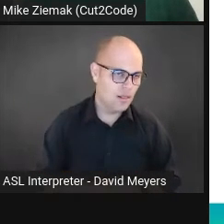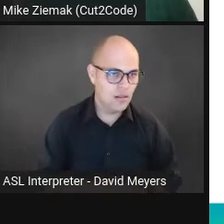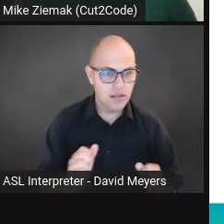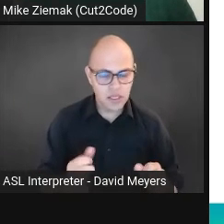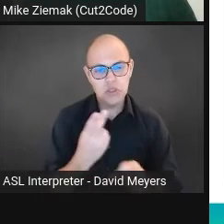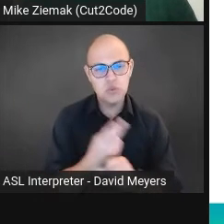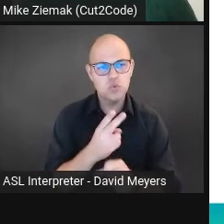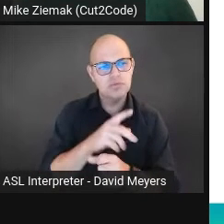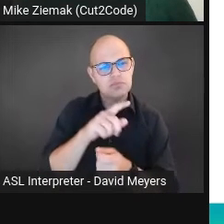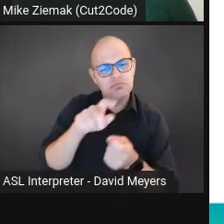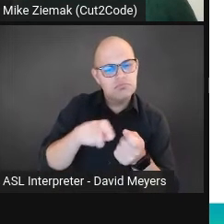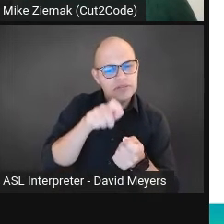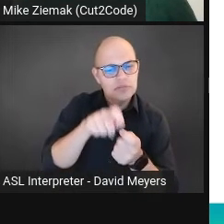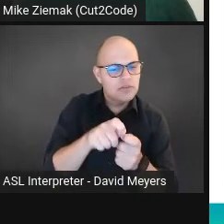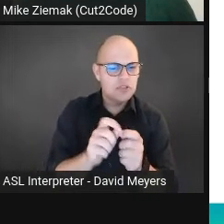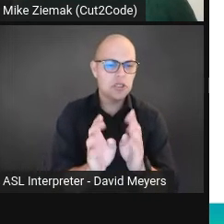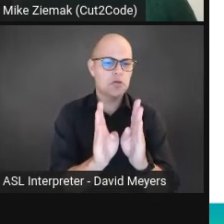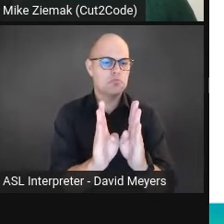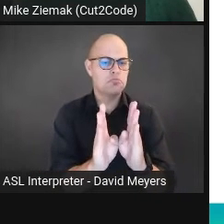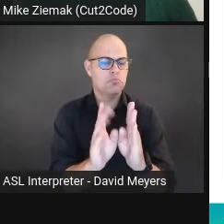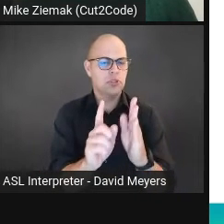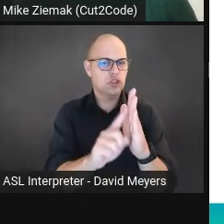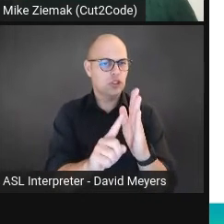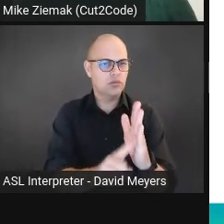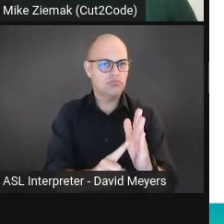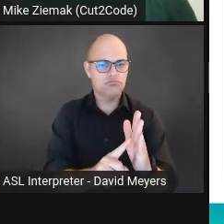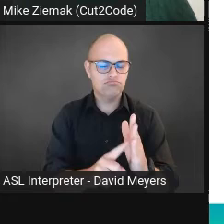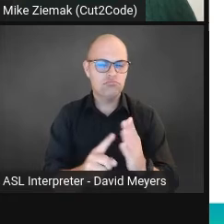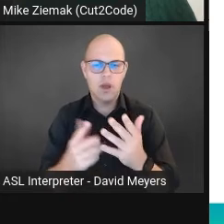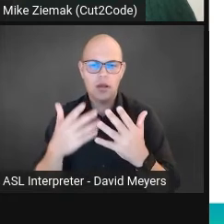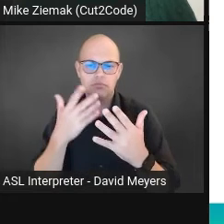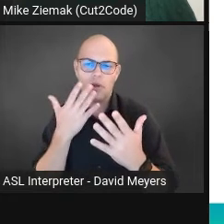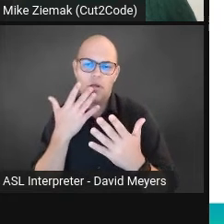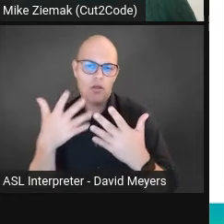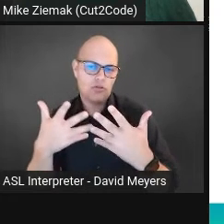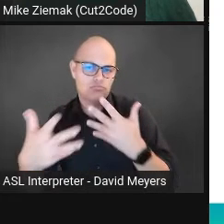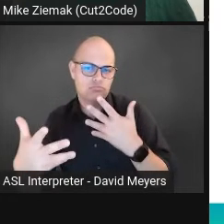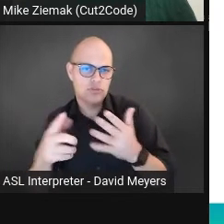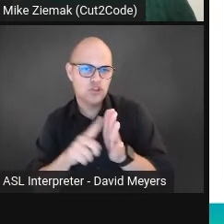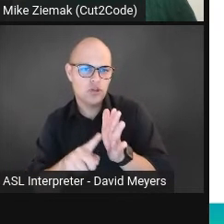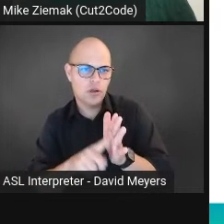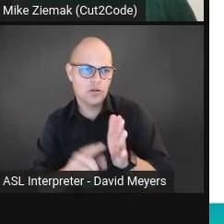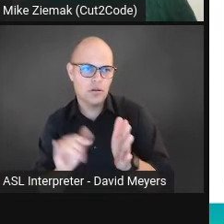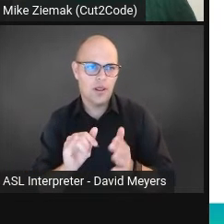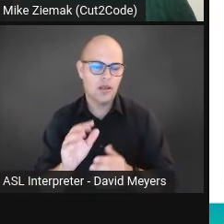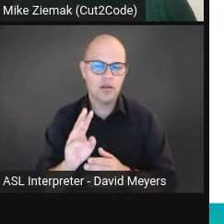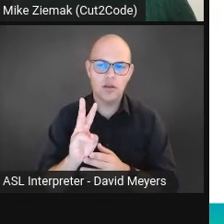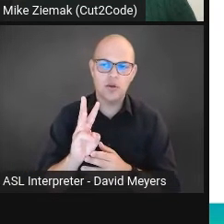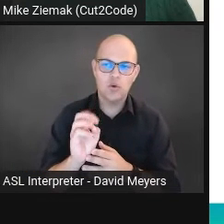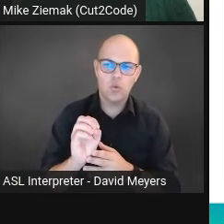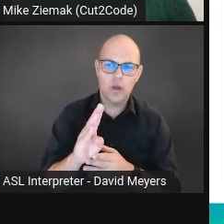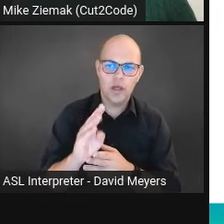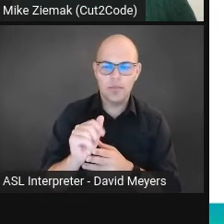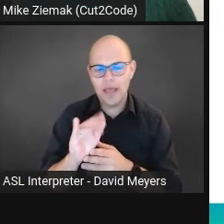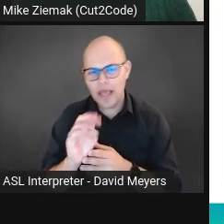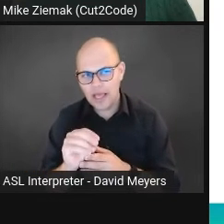for a contrast checker like the WebAIM contrast checker